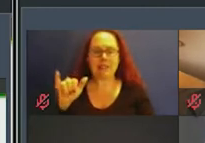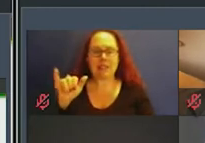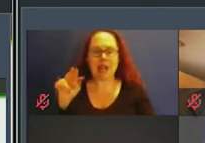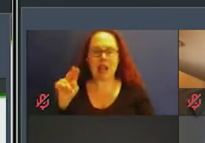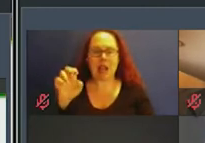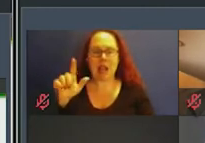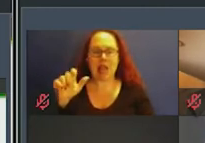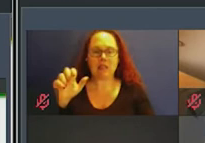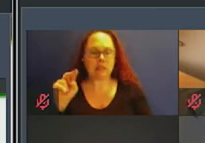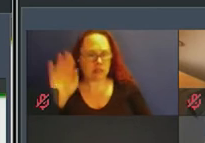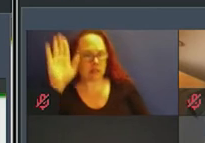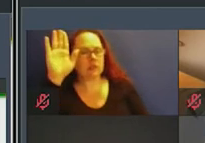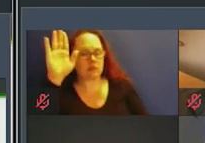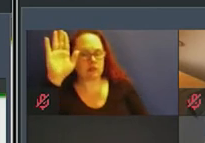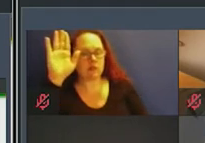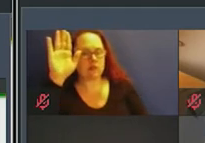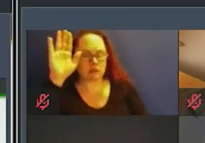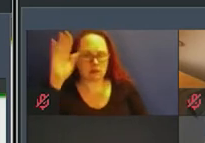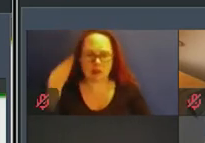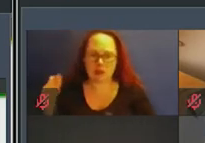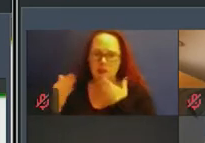Present Thank you, Mario Cooper.